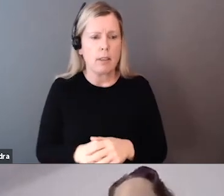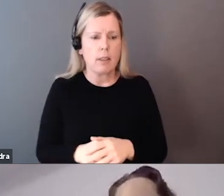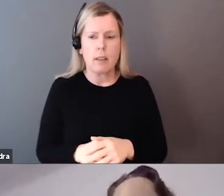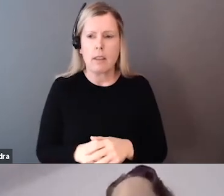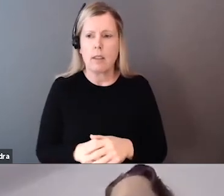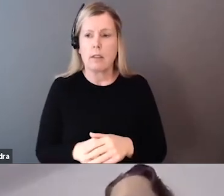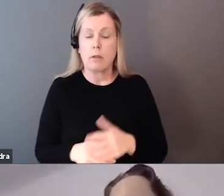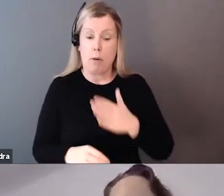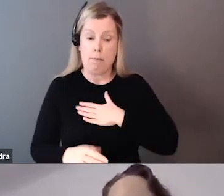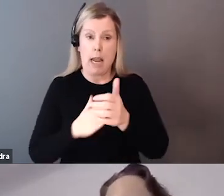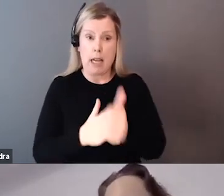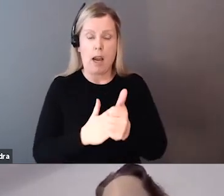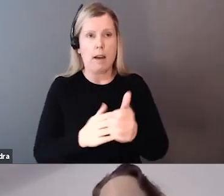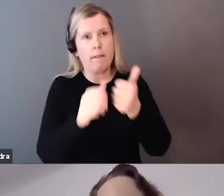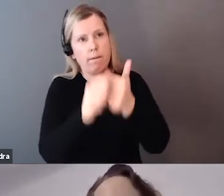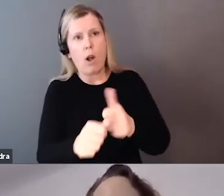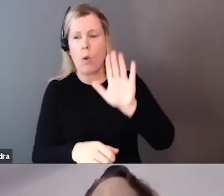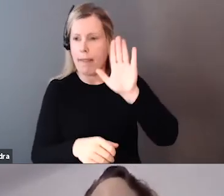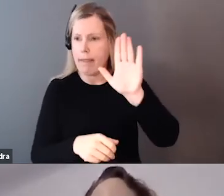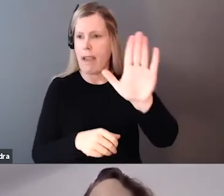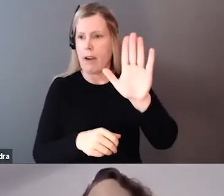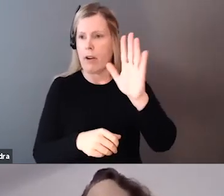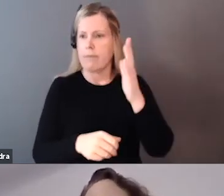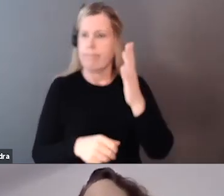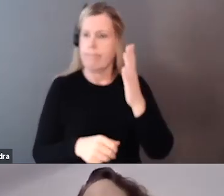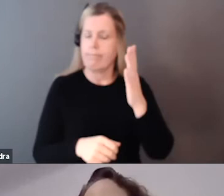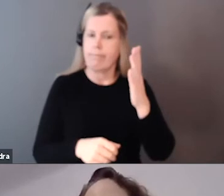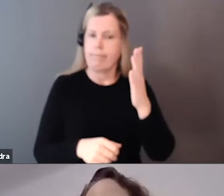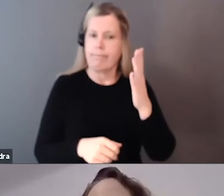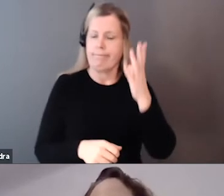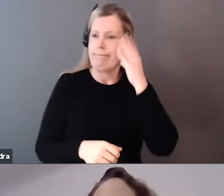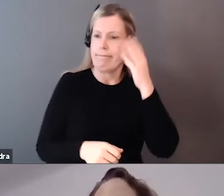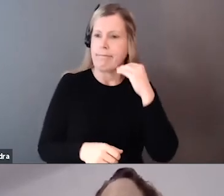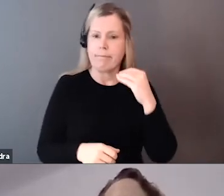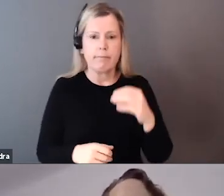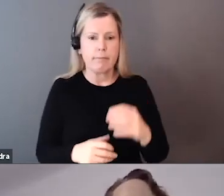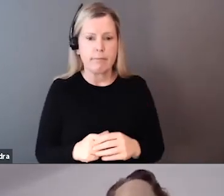practice focus, their day-to-day realities. And we were interested in return to work coordinators